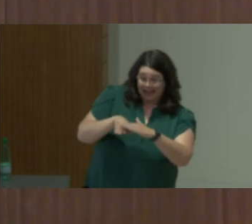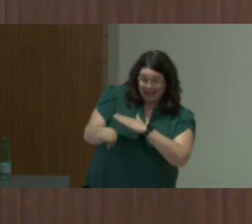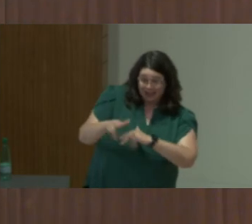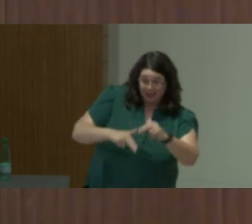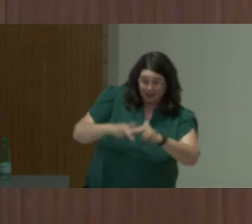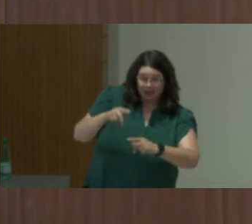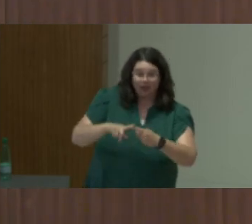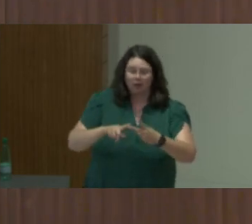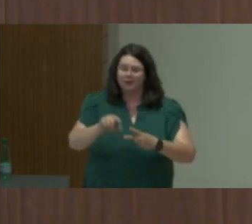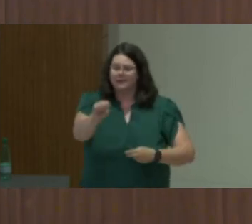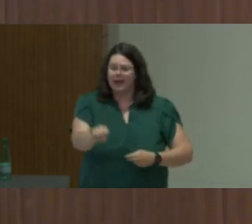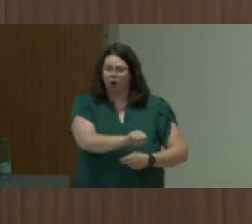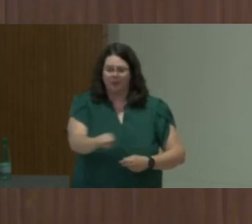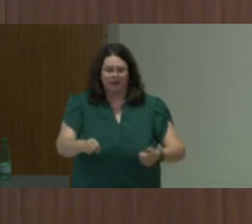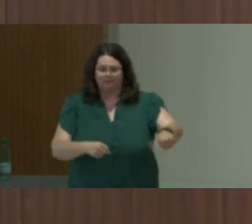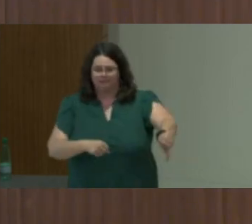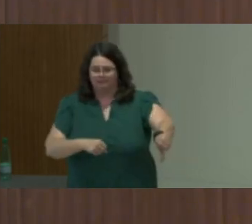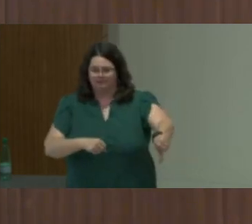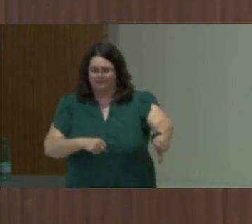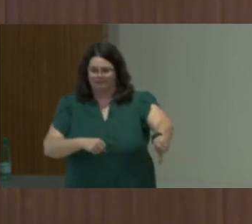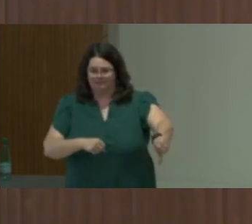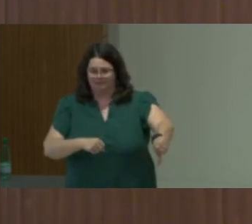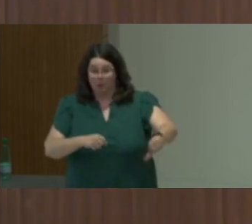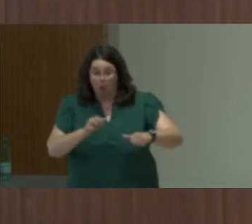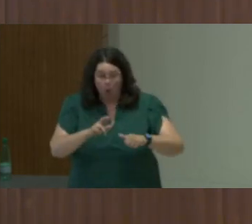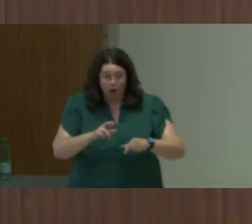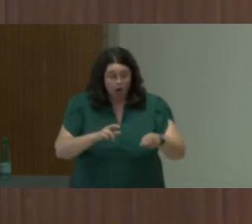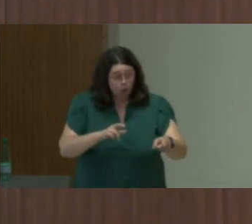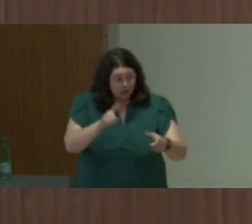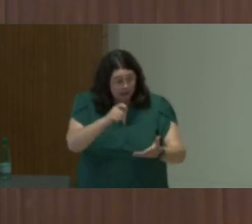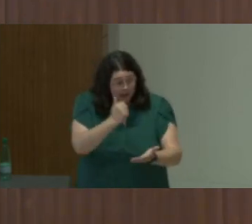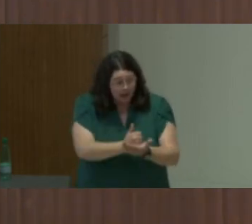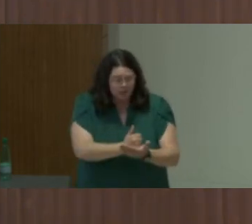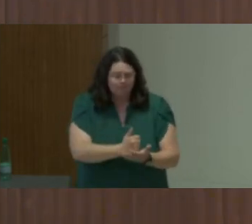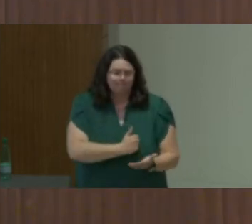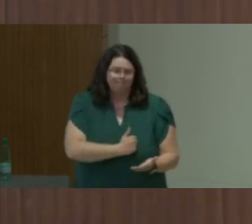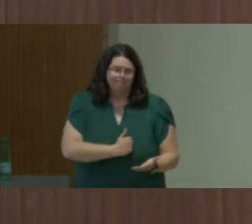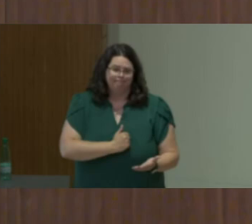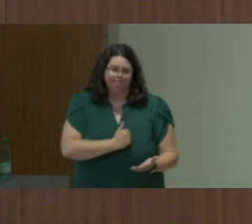or preventing people from gaining the assistance they need to make decisions,